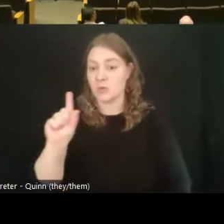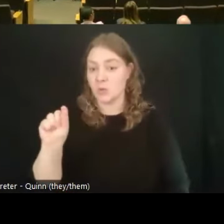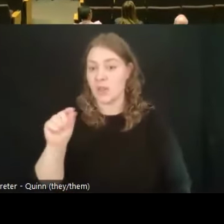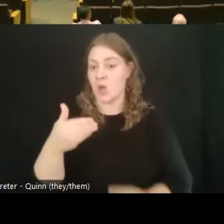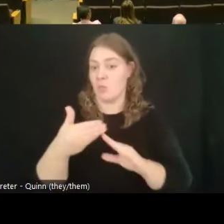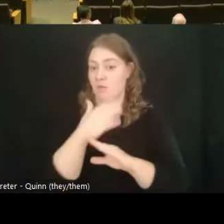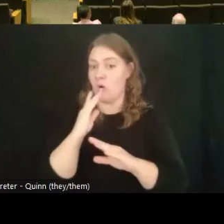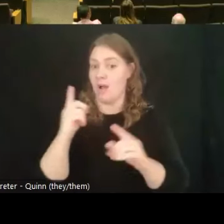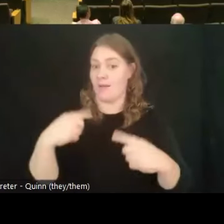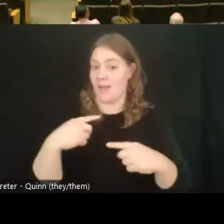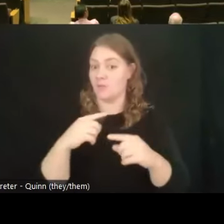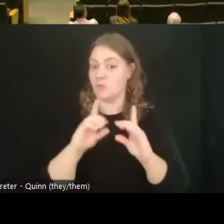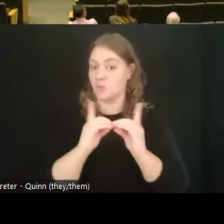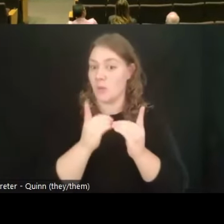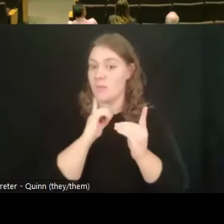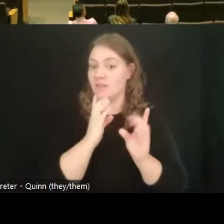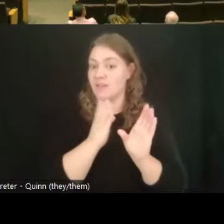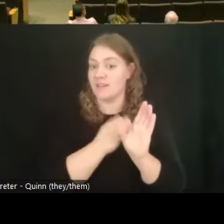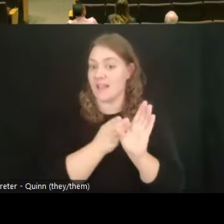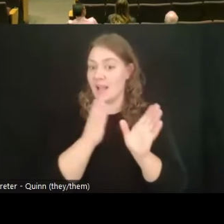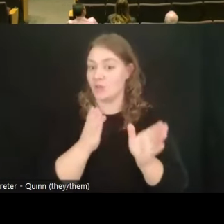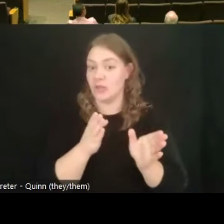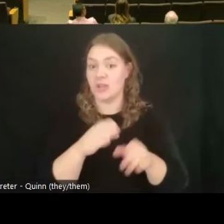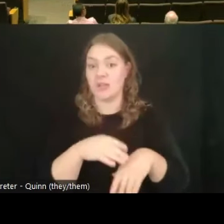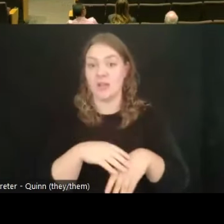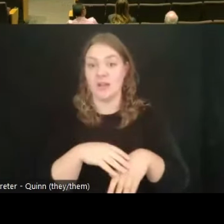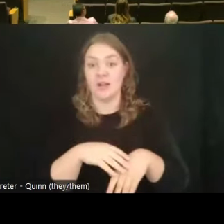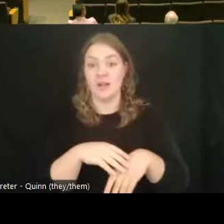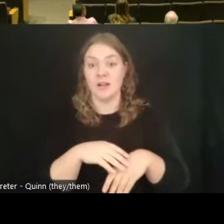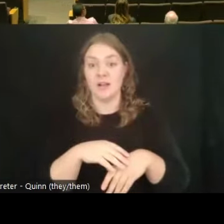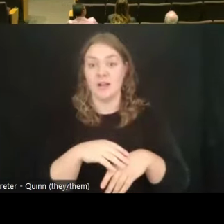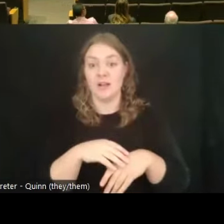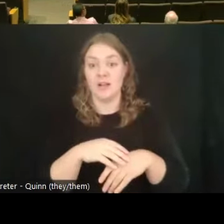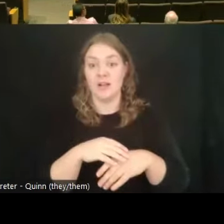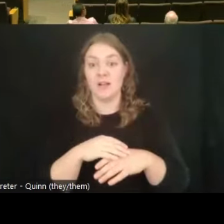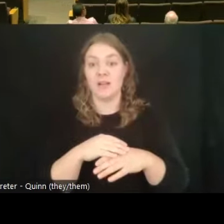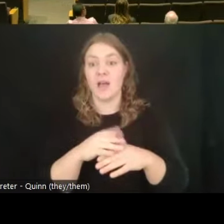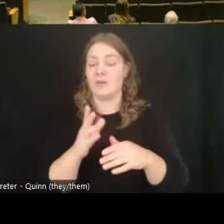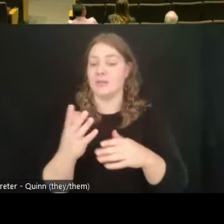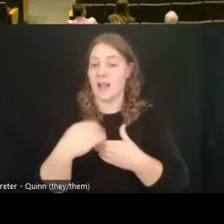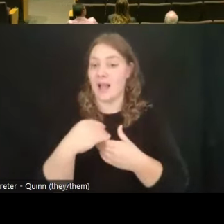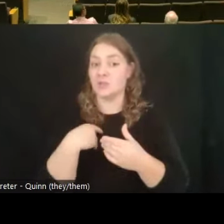of Psychiatry I was asked to participate and help lead a training with as Shan had mentioned the